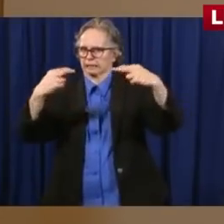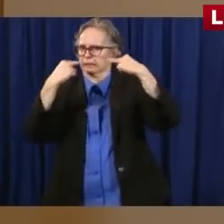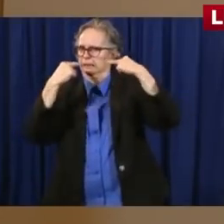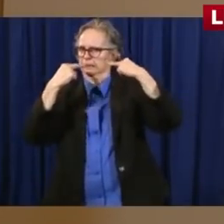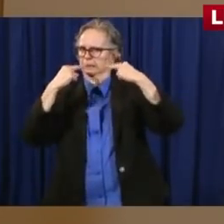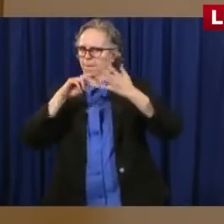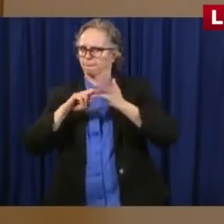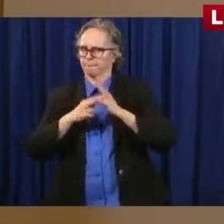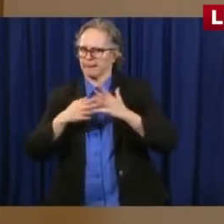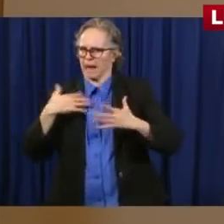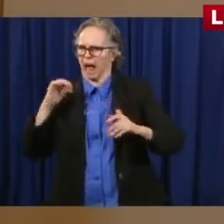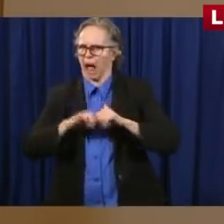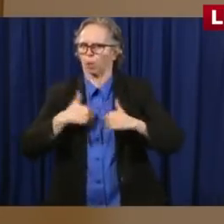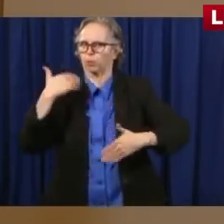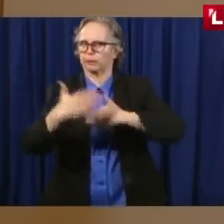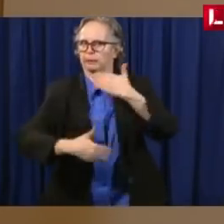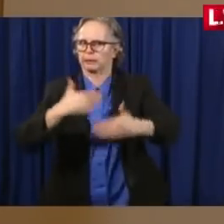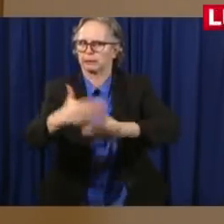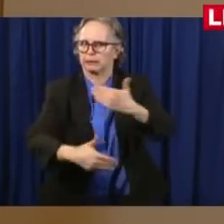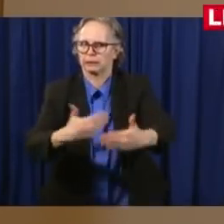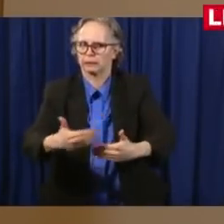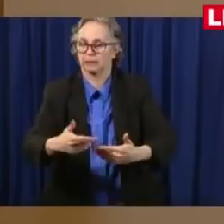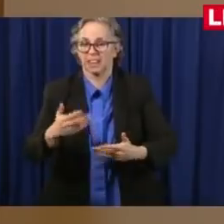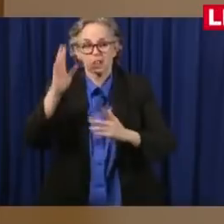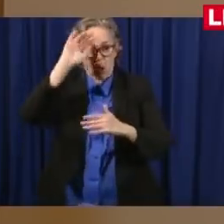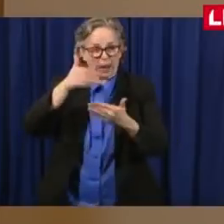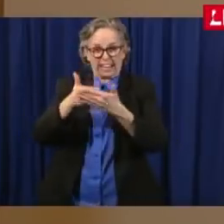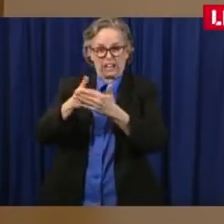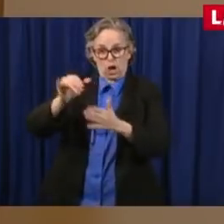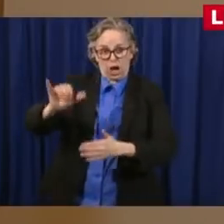THE SAFETY NET IS BEING TESTED.